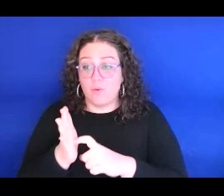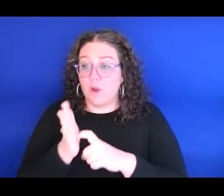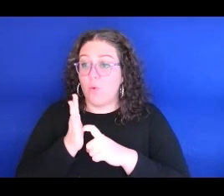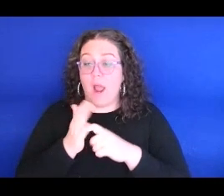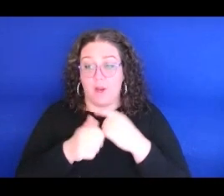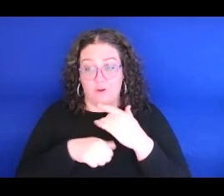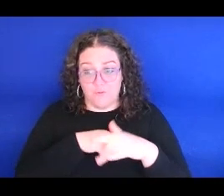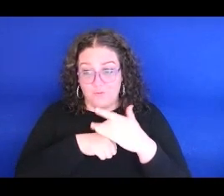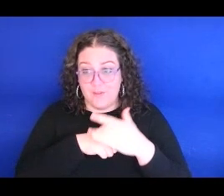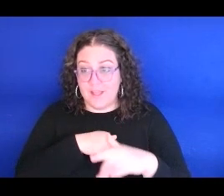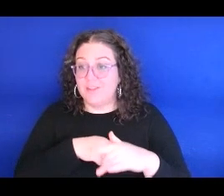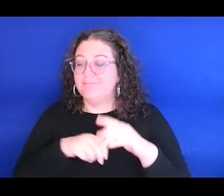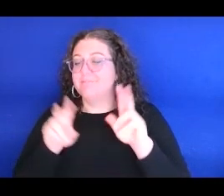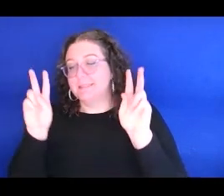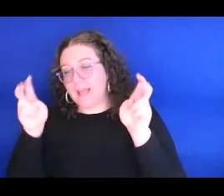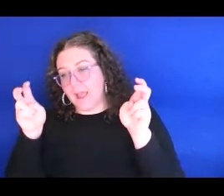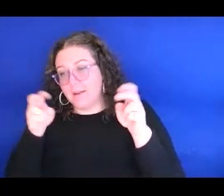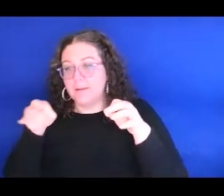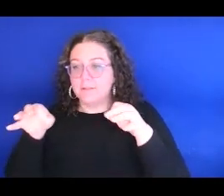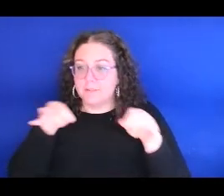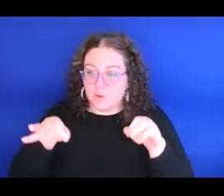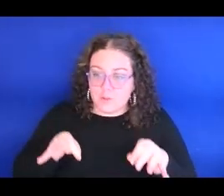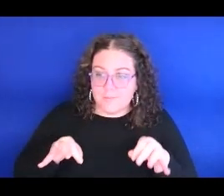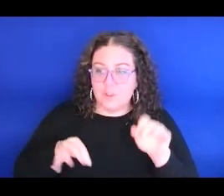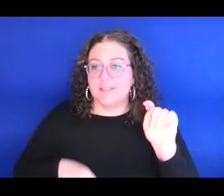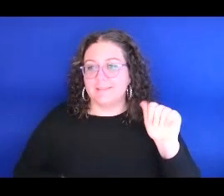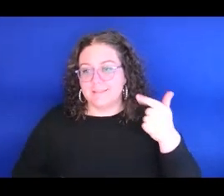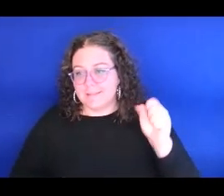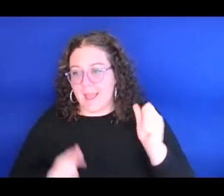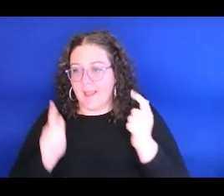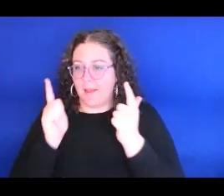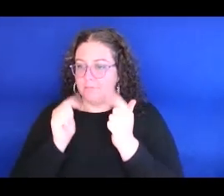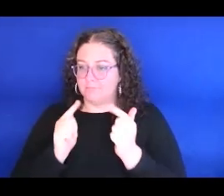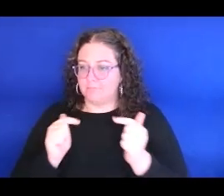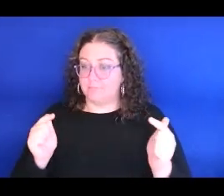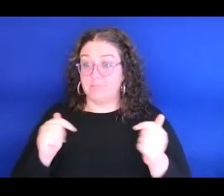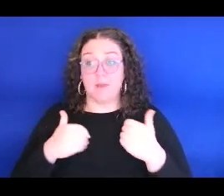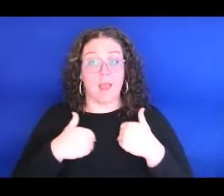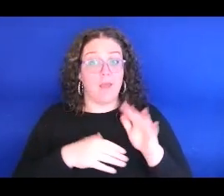and tags. If you need help, there’s also a video tutorial available. We’ve included a